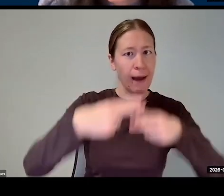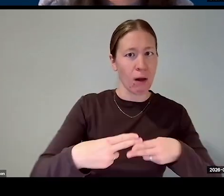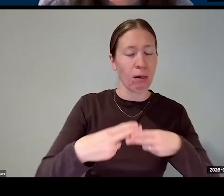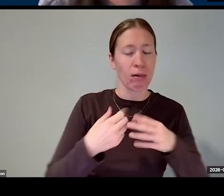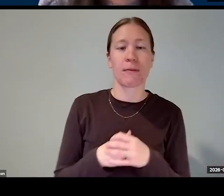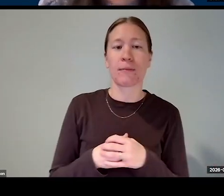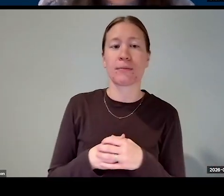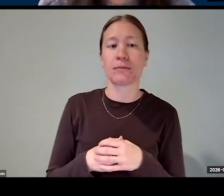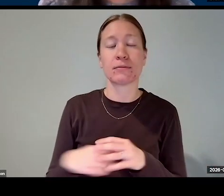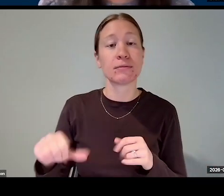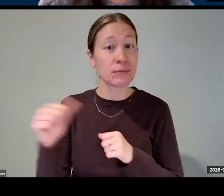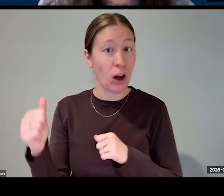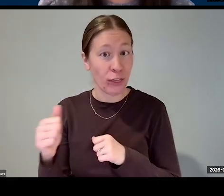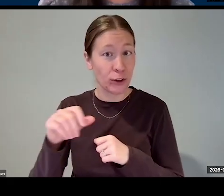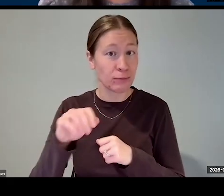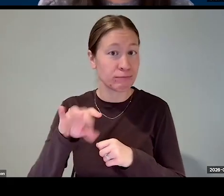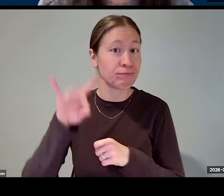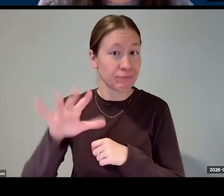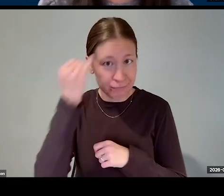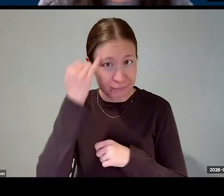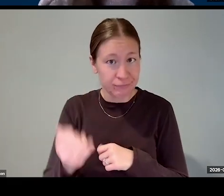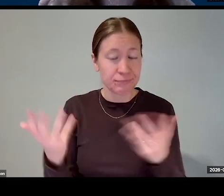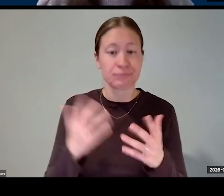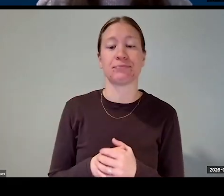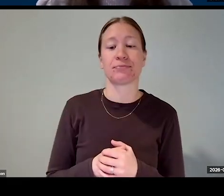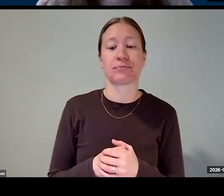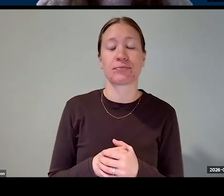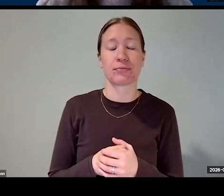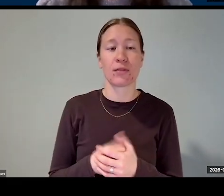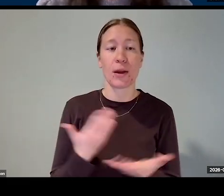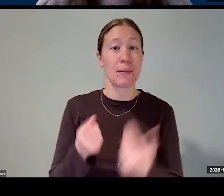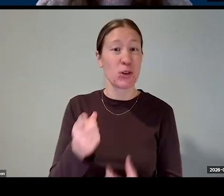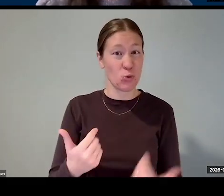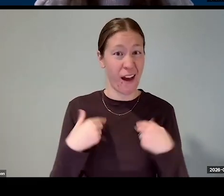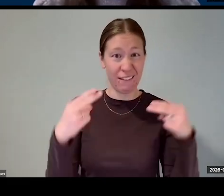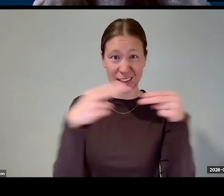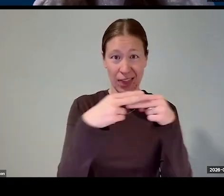Another technique, if you have slides that you don't want a title added to,